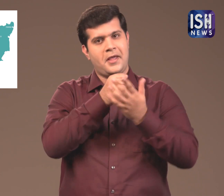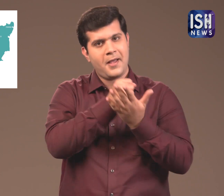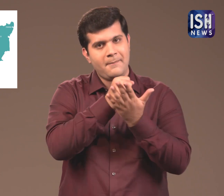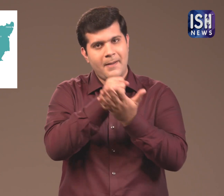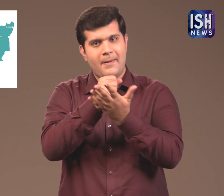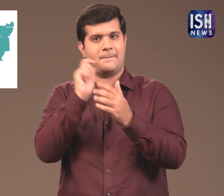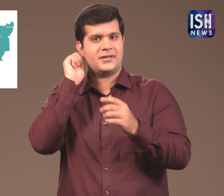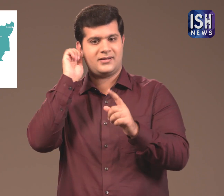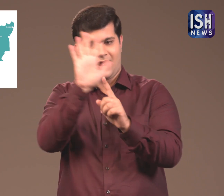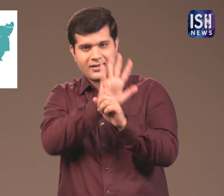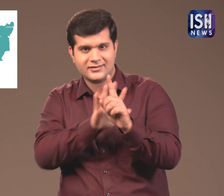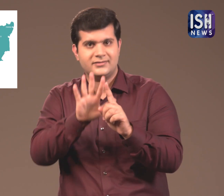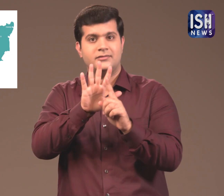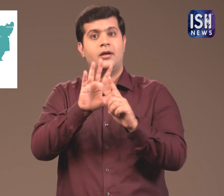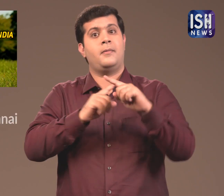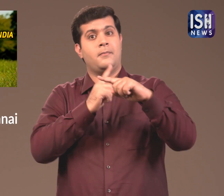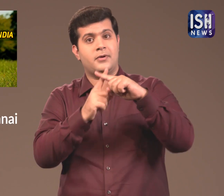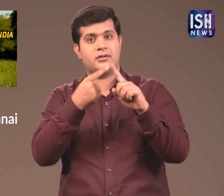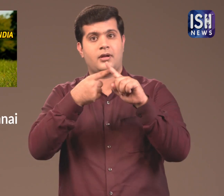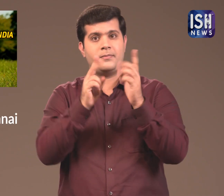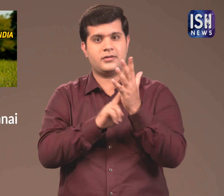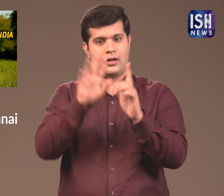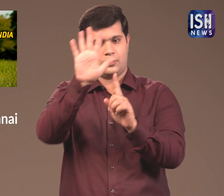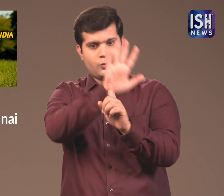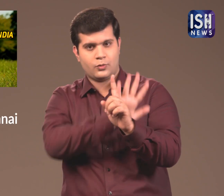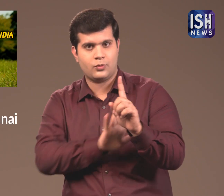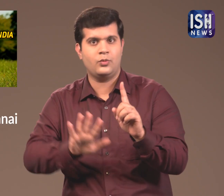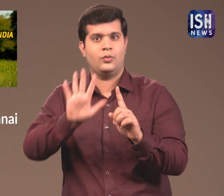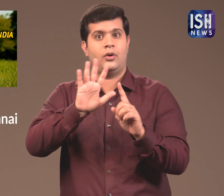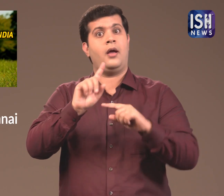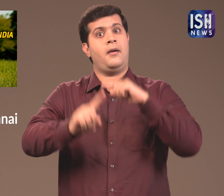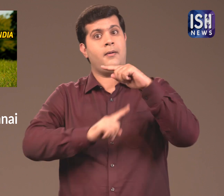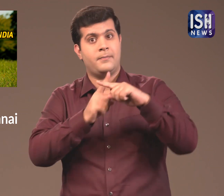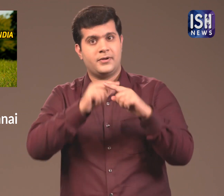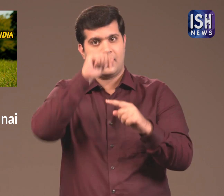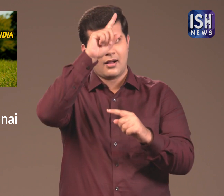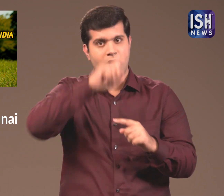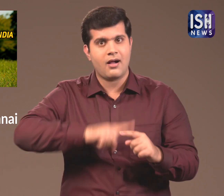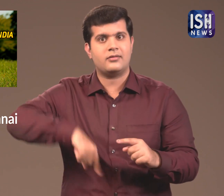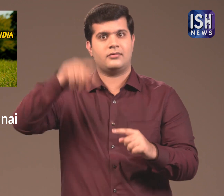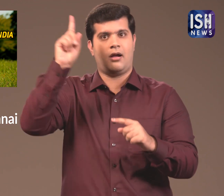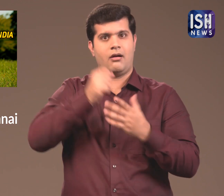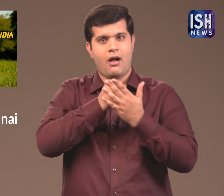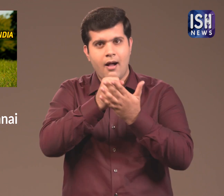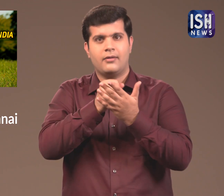to help Chennai, Tamil Nadu as well as India.